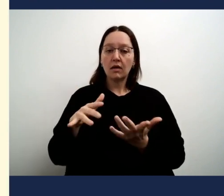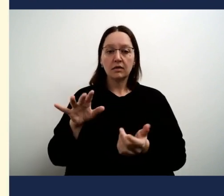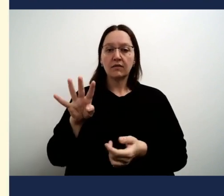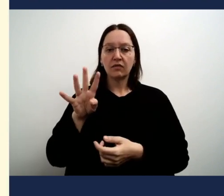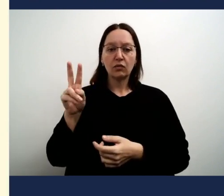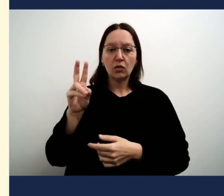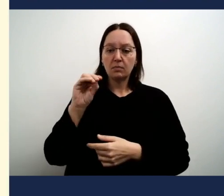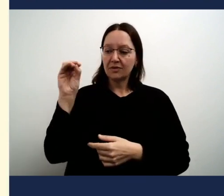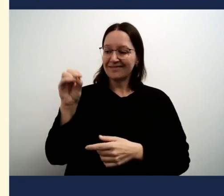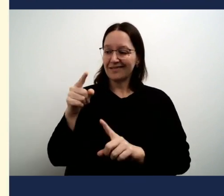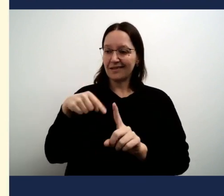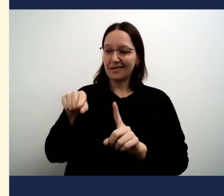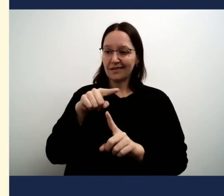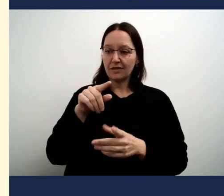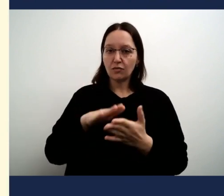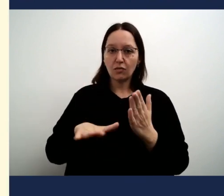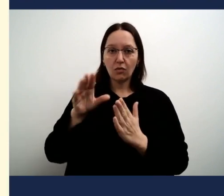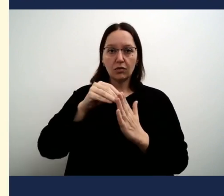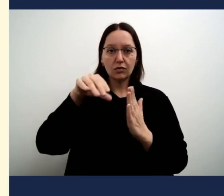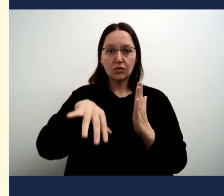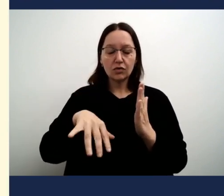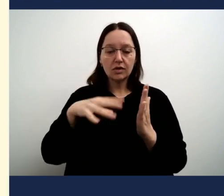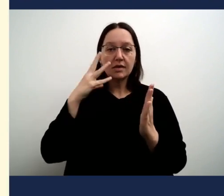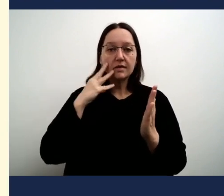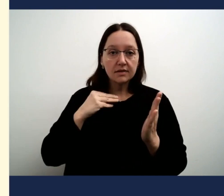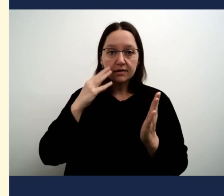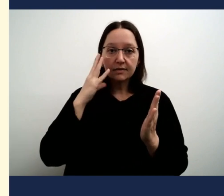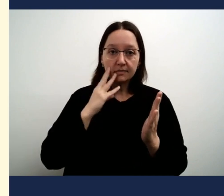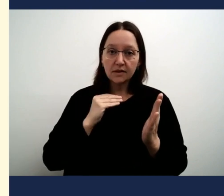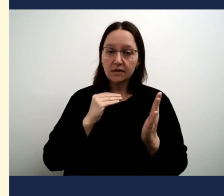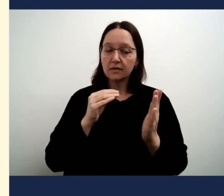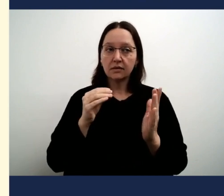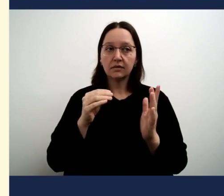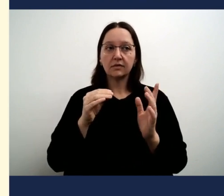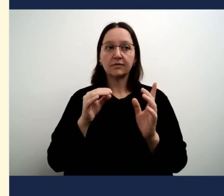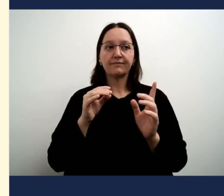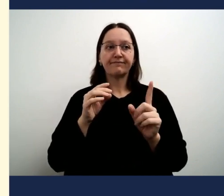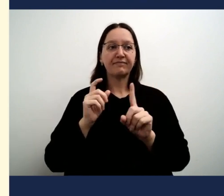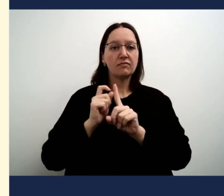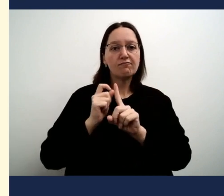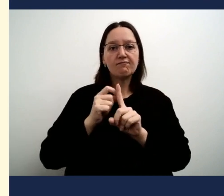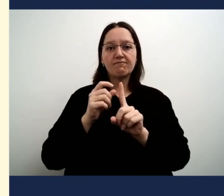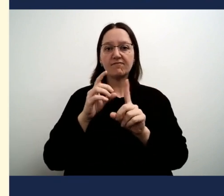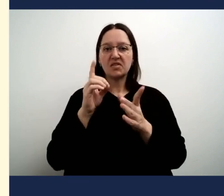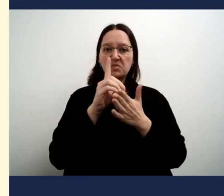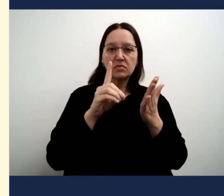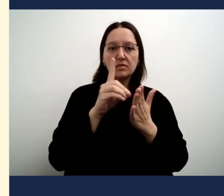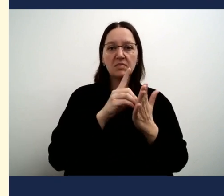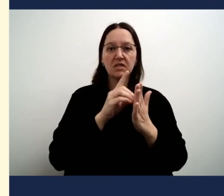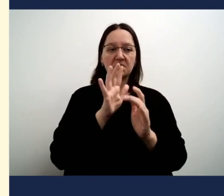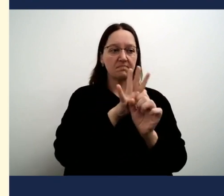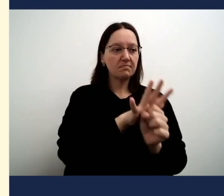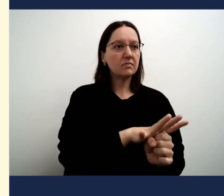afraid. I'm gonna, you know, talk to the pilot about this. Because I'm concerned about